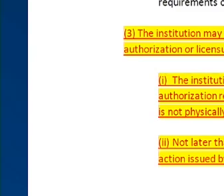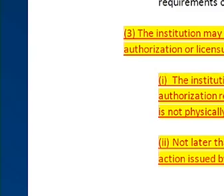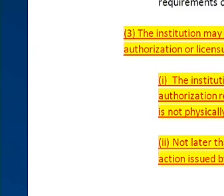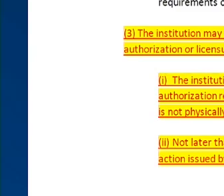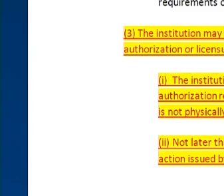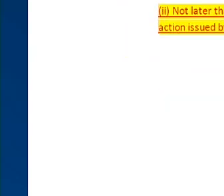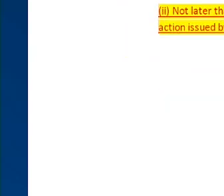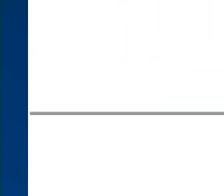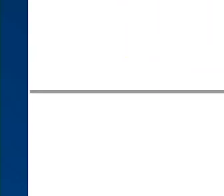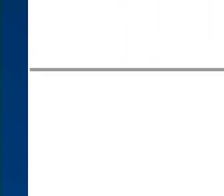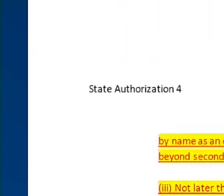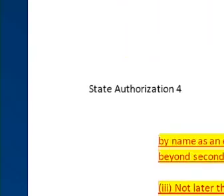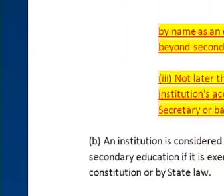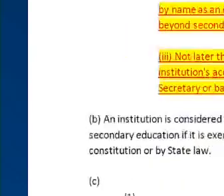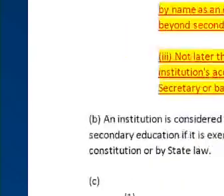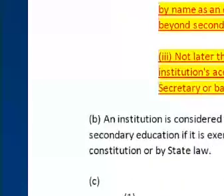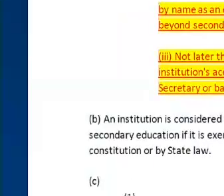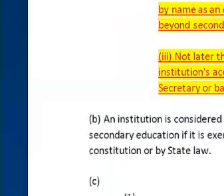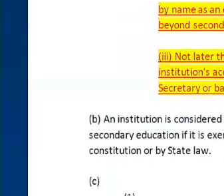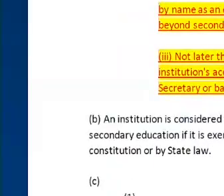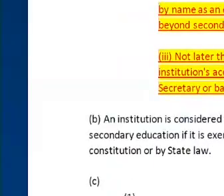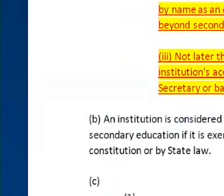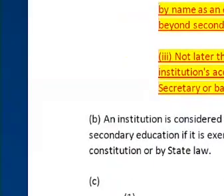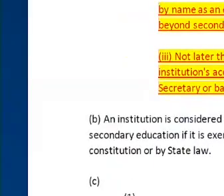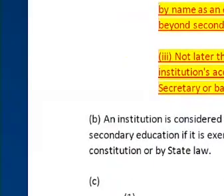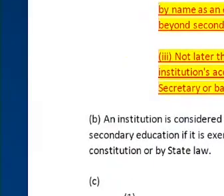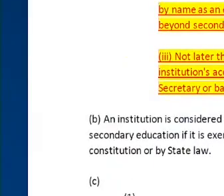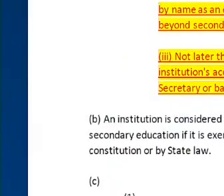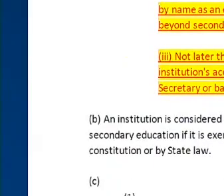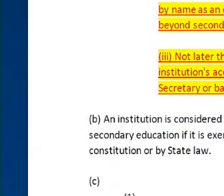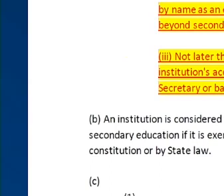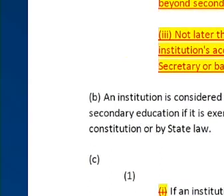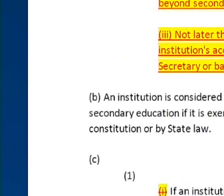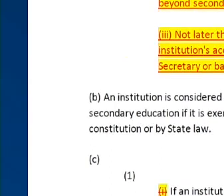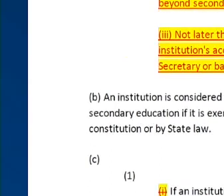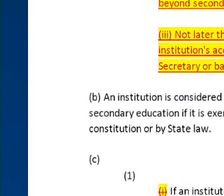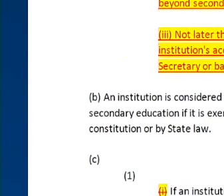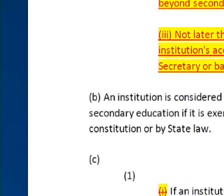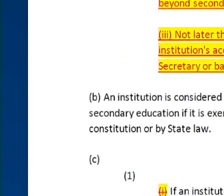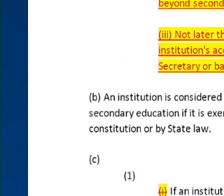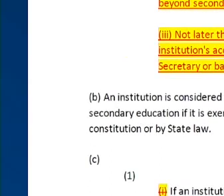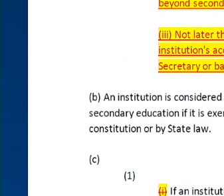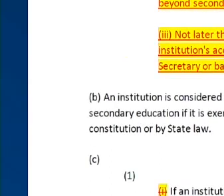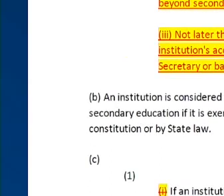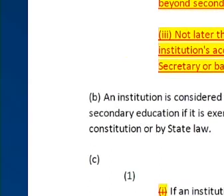establishes that the institution by name- establishes the institution by name as an